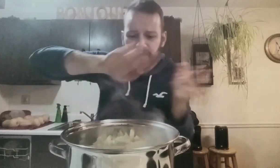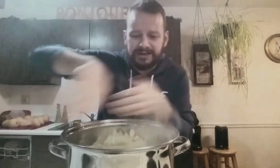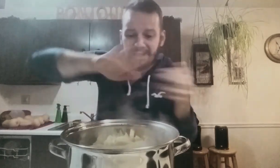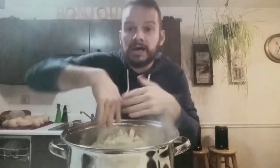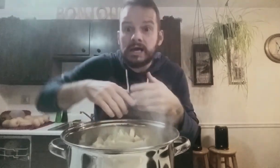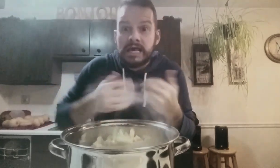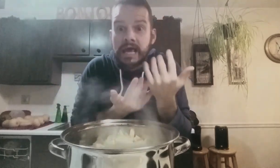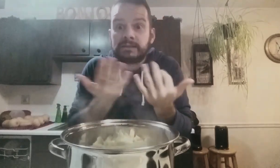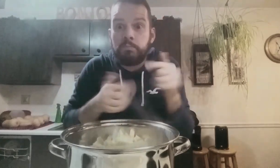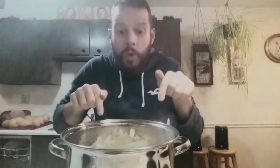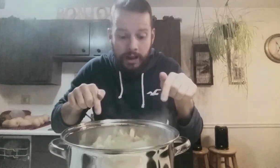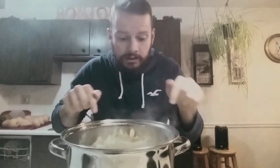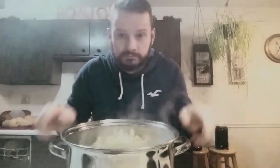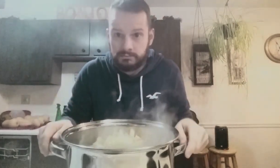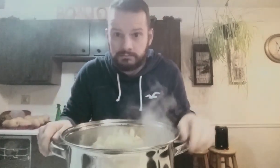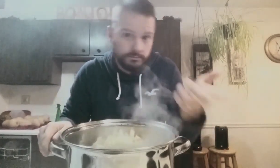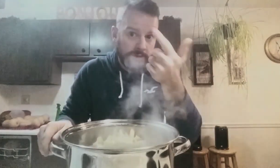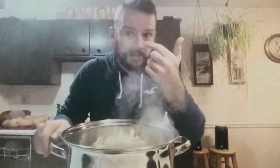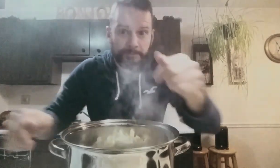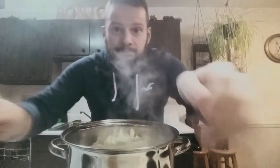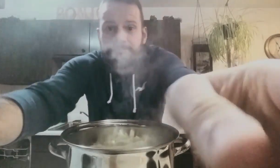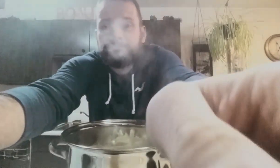It's boiling! Come here.